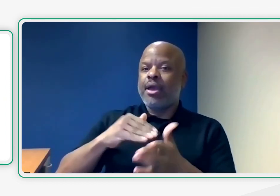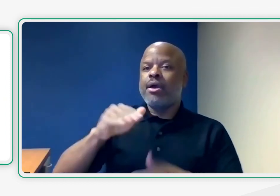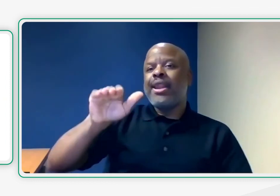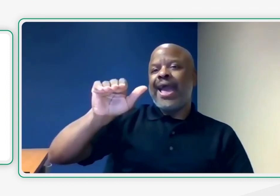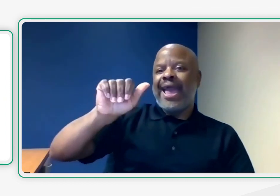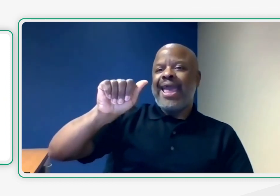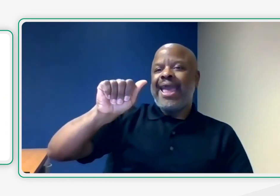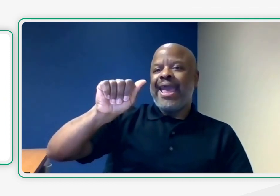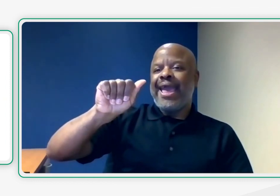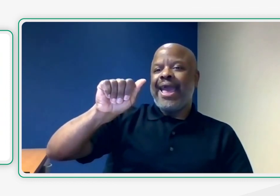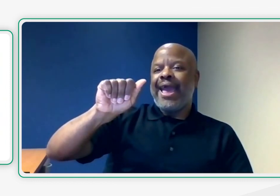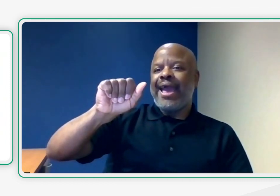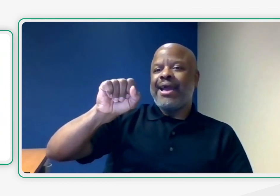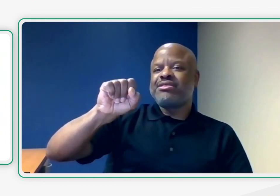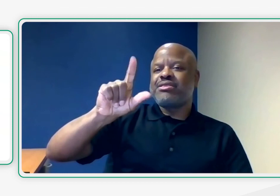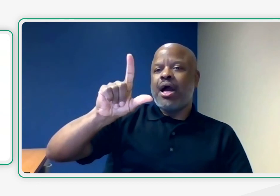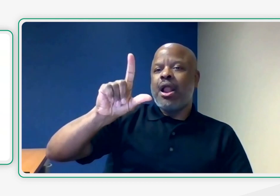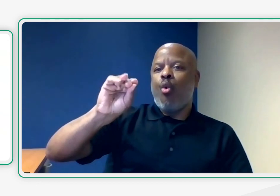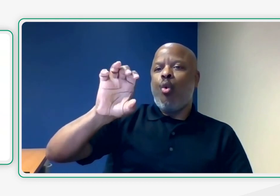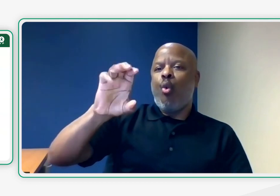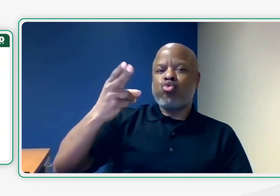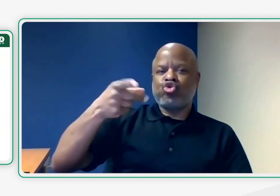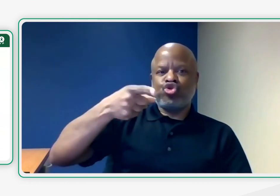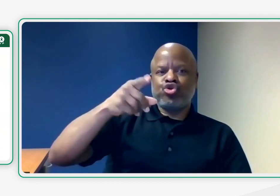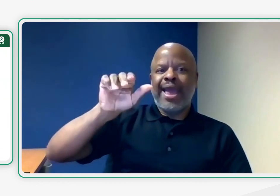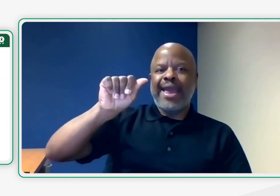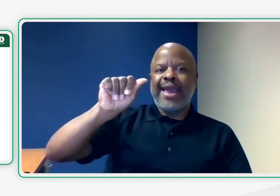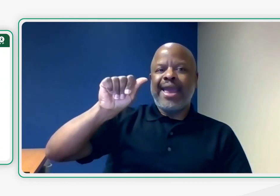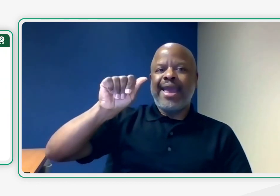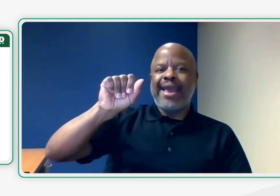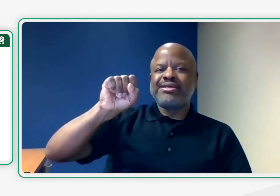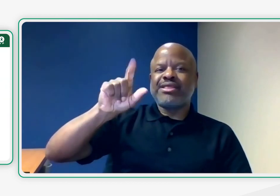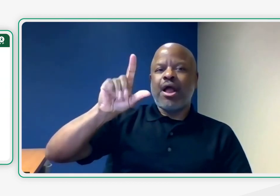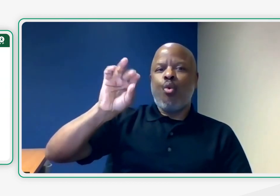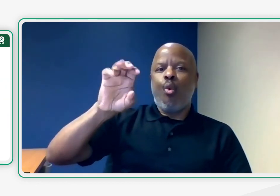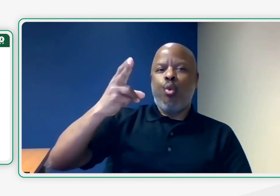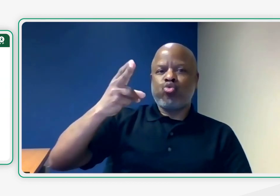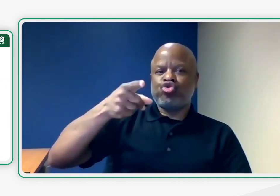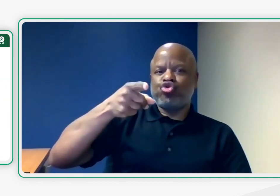Oh, can you share your Facebook again? Yes. It's @aslcoach. You can